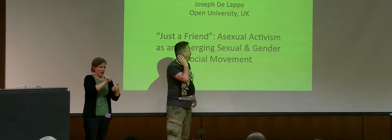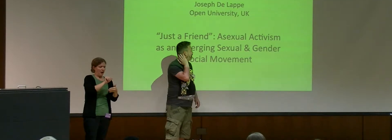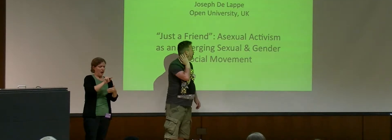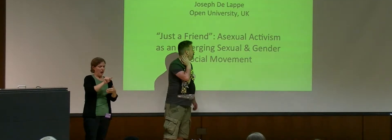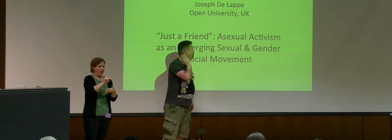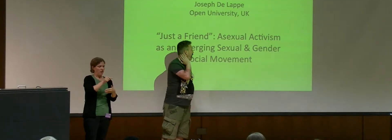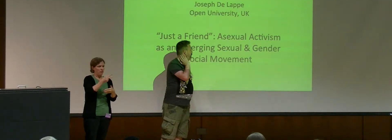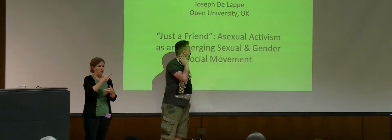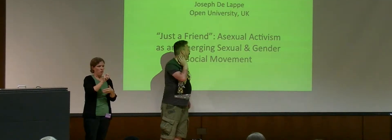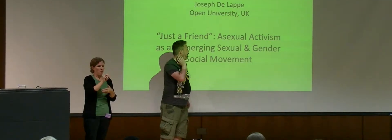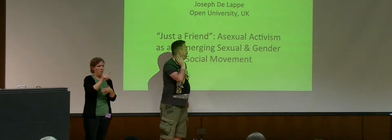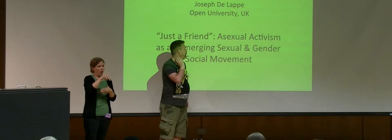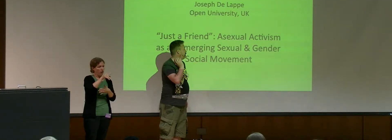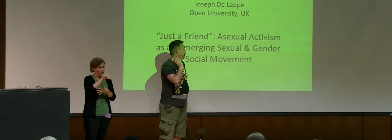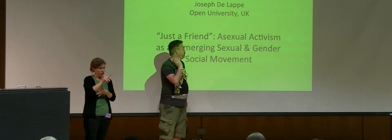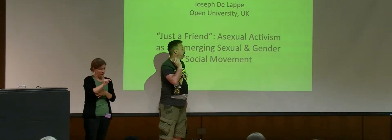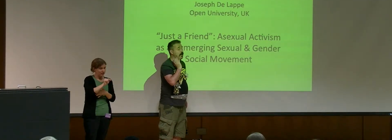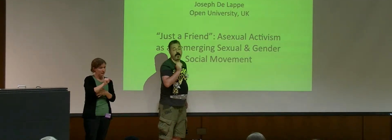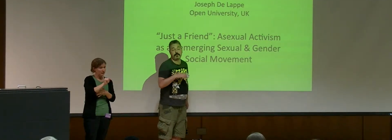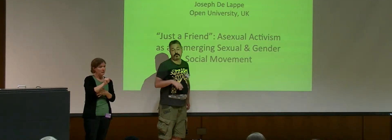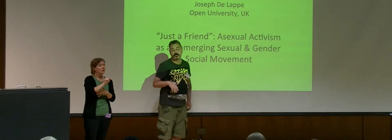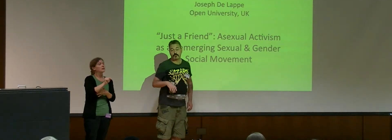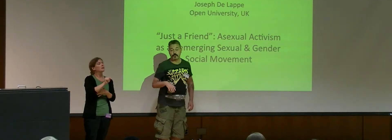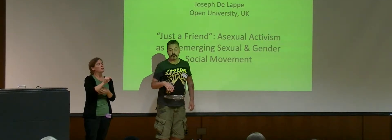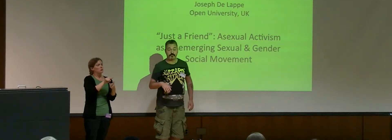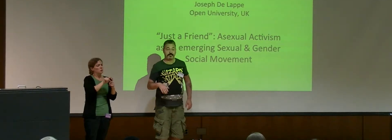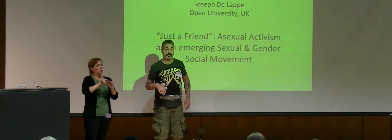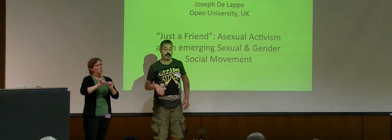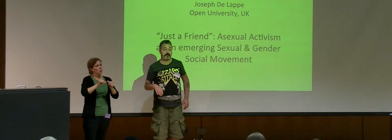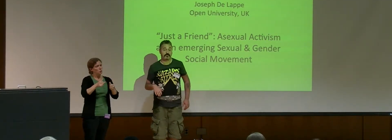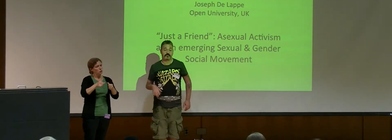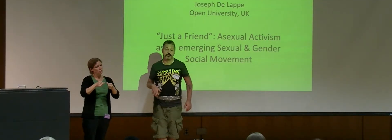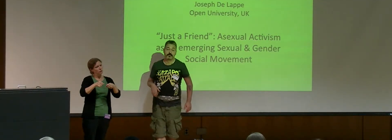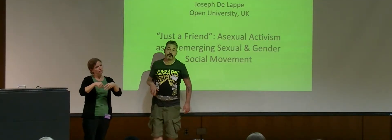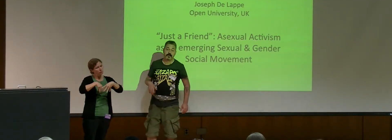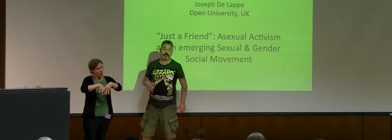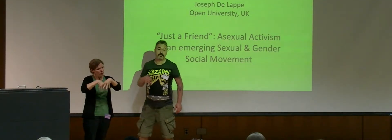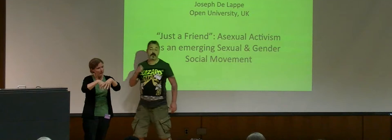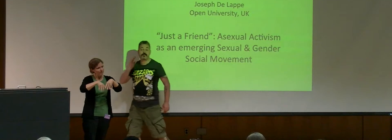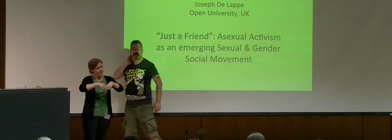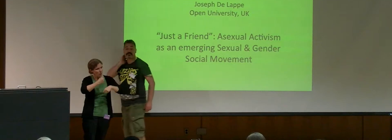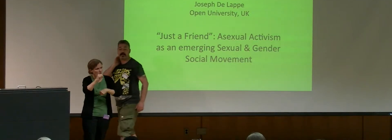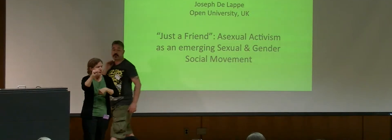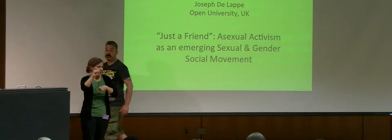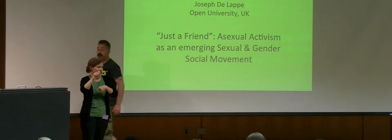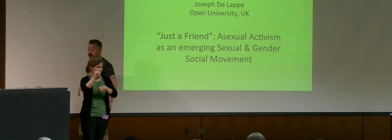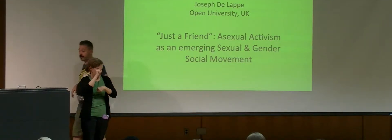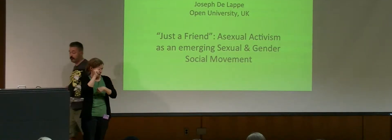and I’m a... social movement theorist. So now I here to tell you